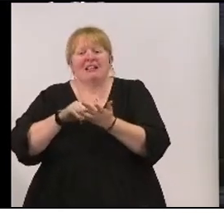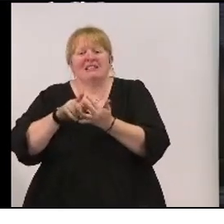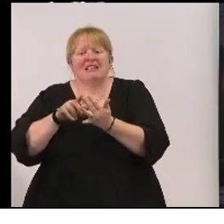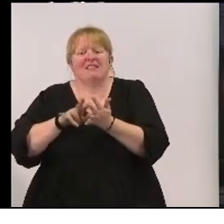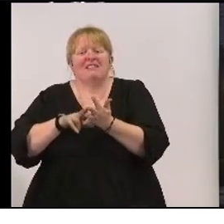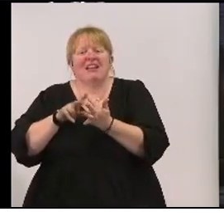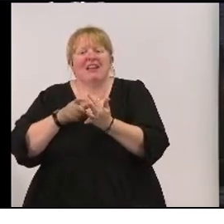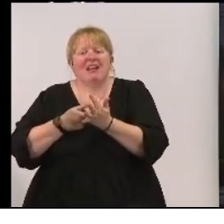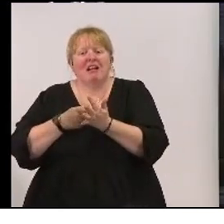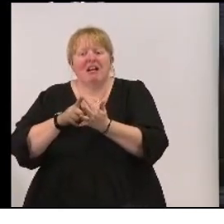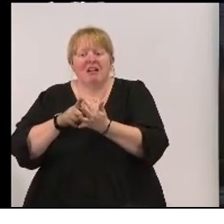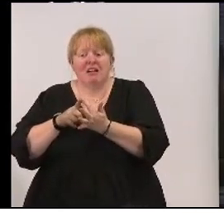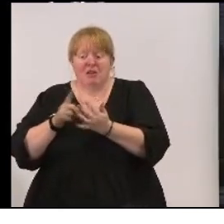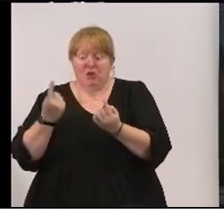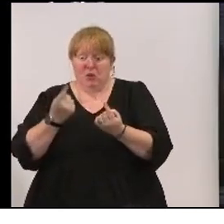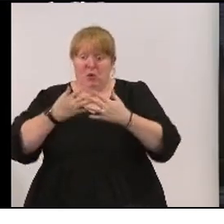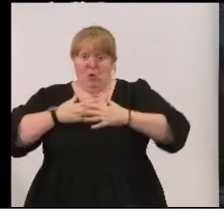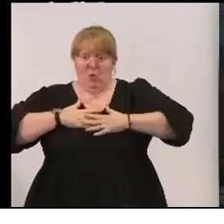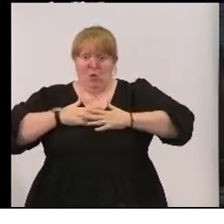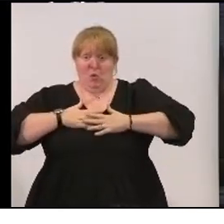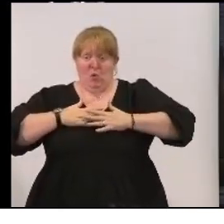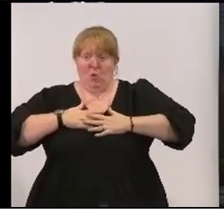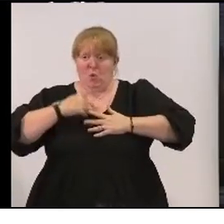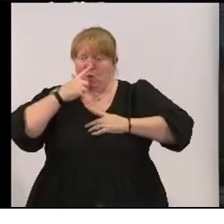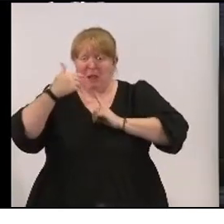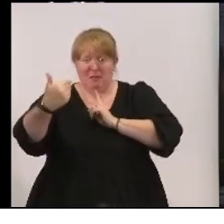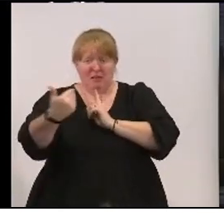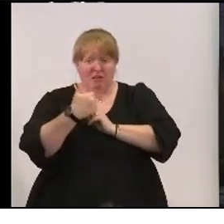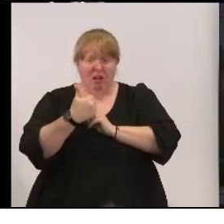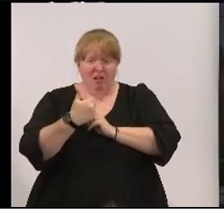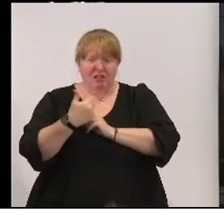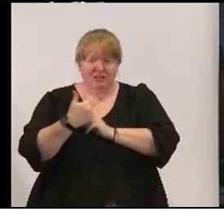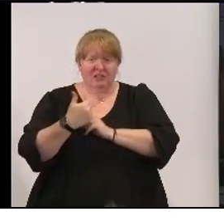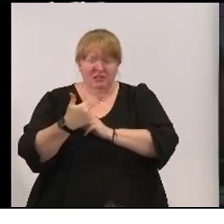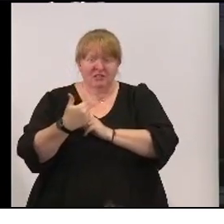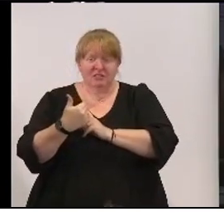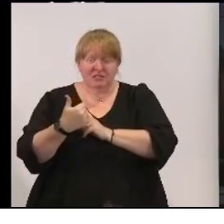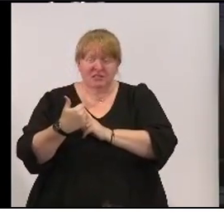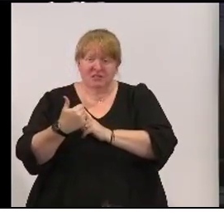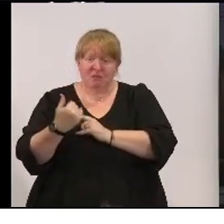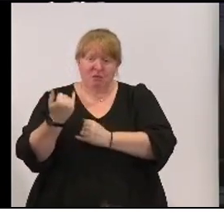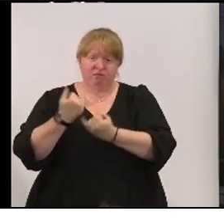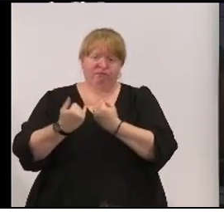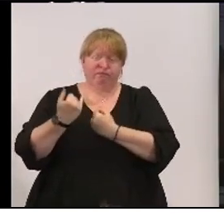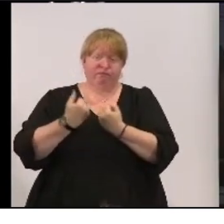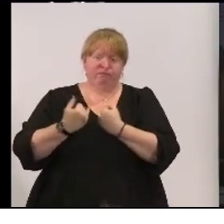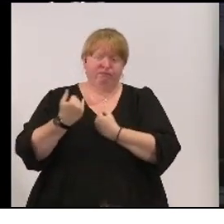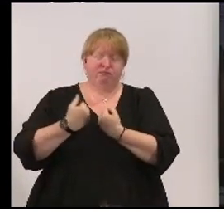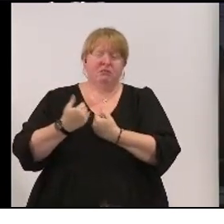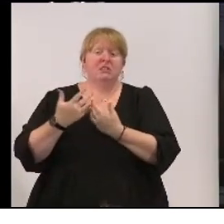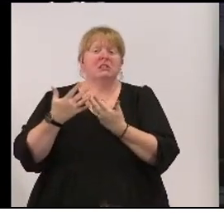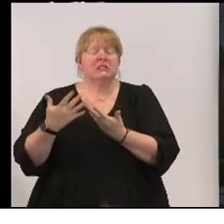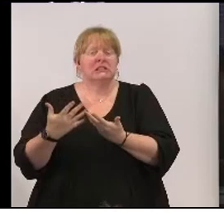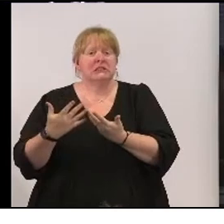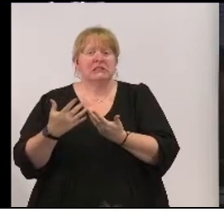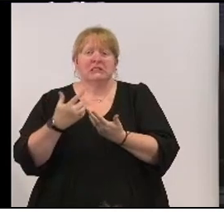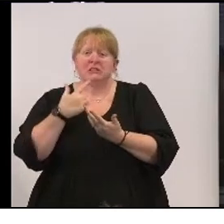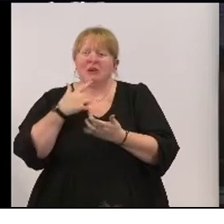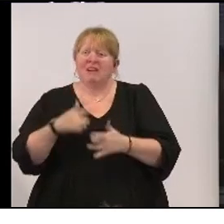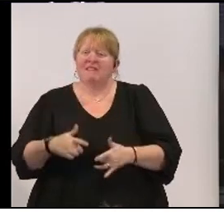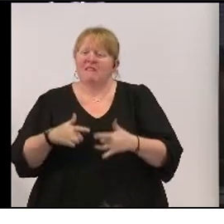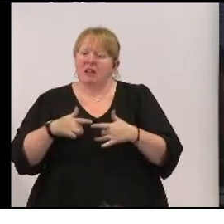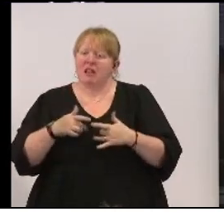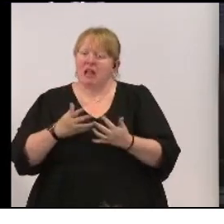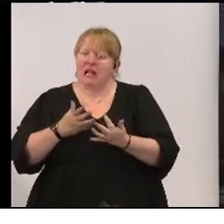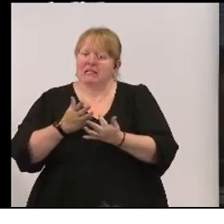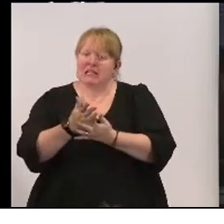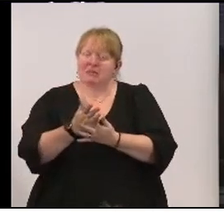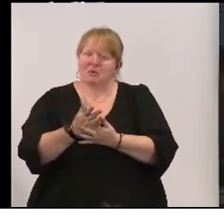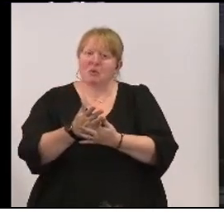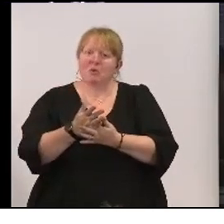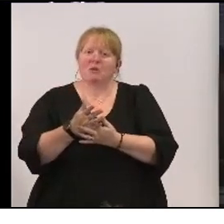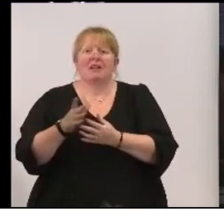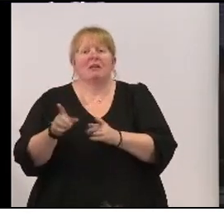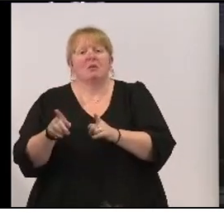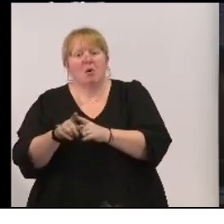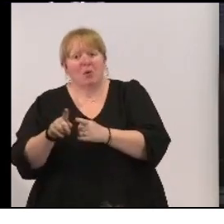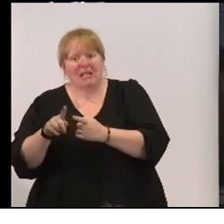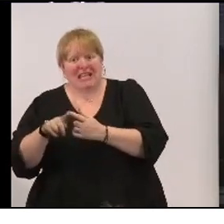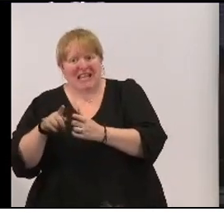of what we do, we can sometimes be a target. And I fear that the EAA and certainly the ADA